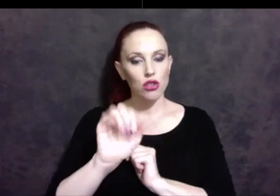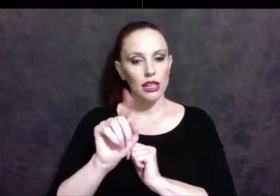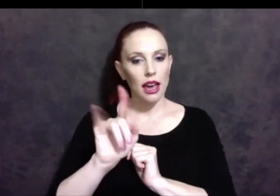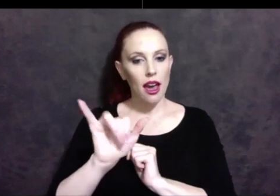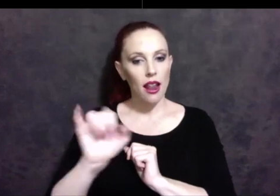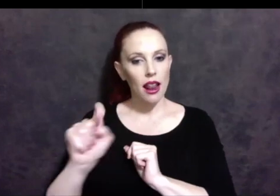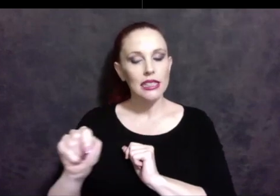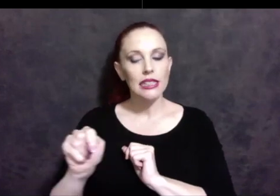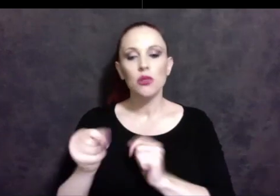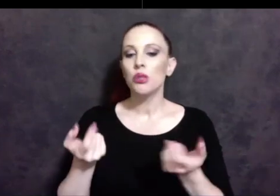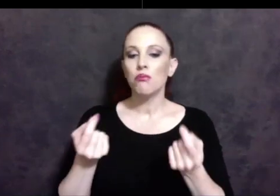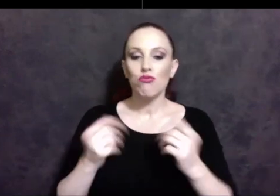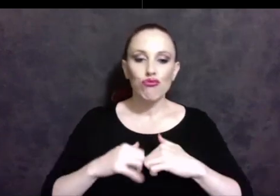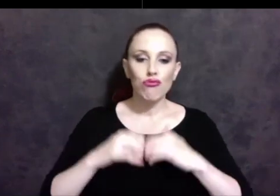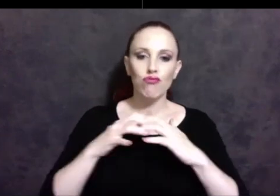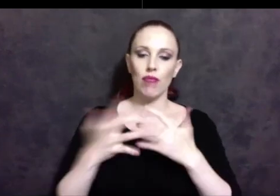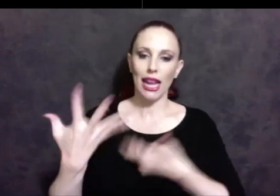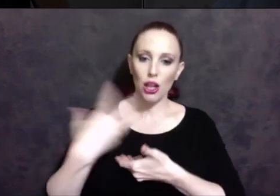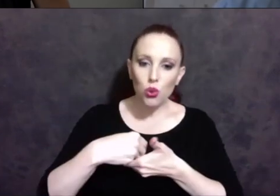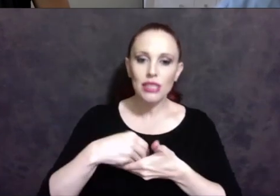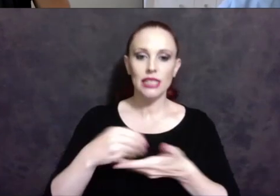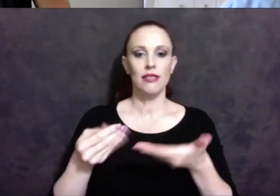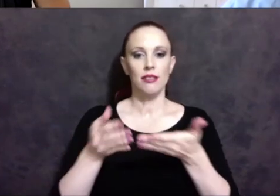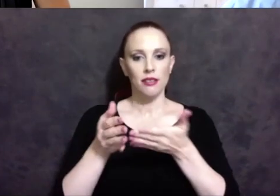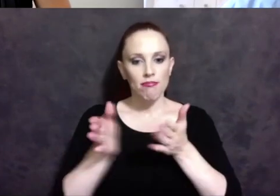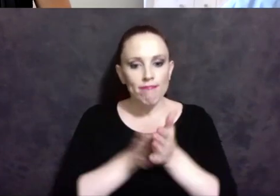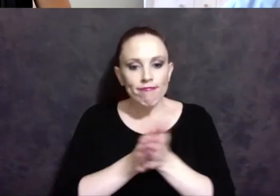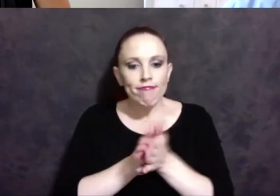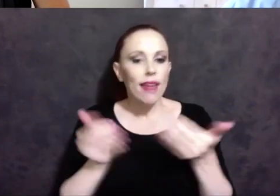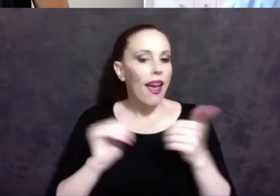where we build inclusive innovations through training, consulting and events. This series